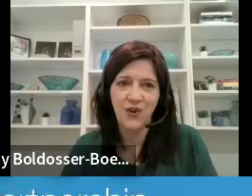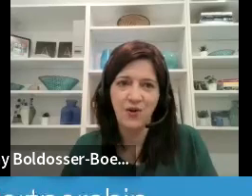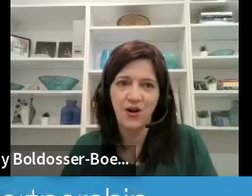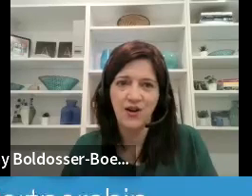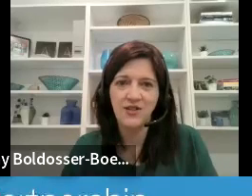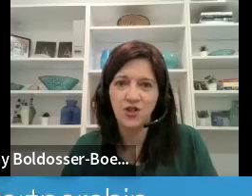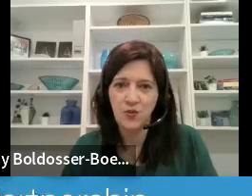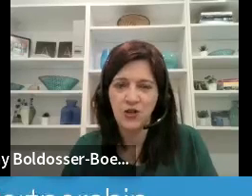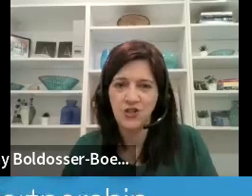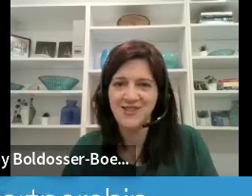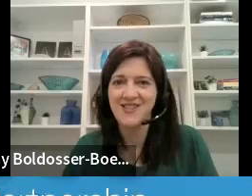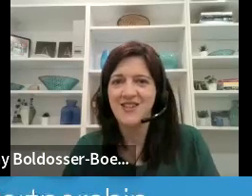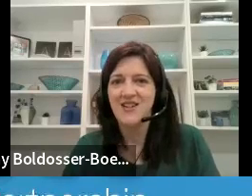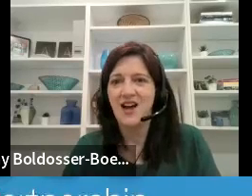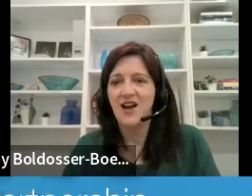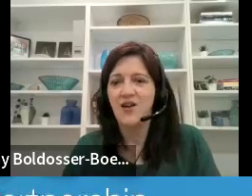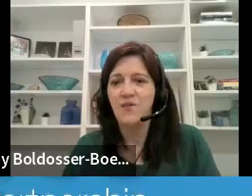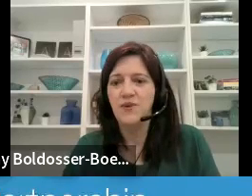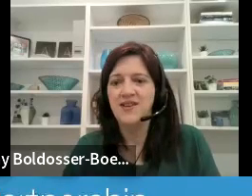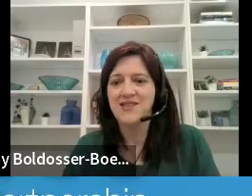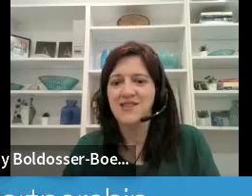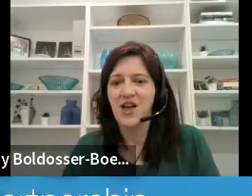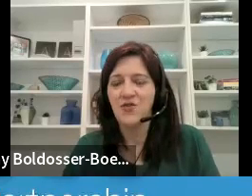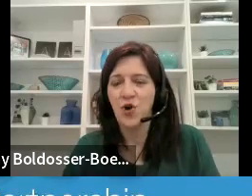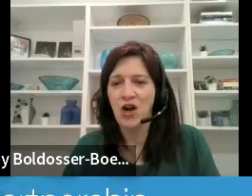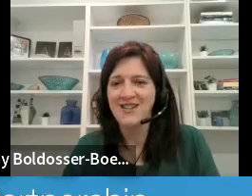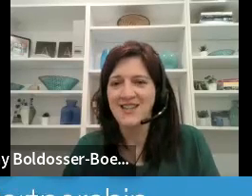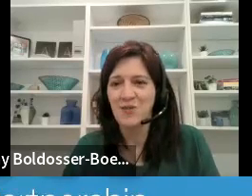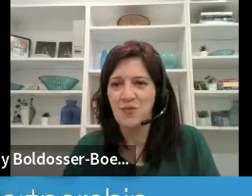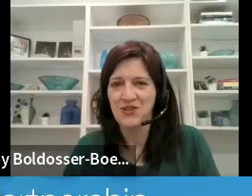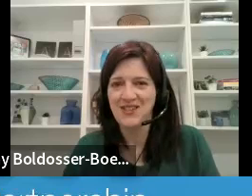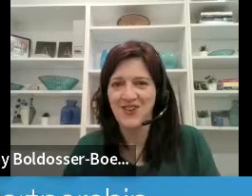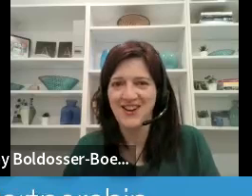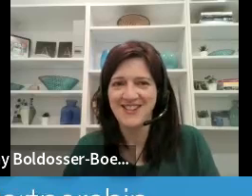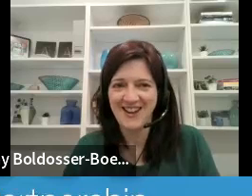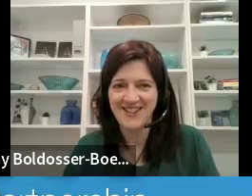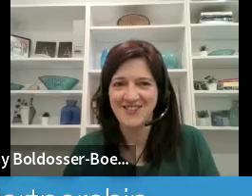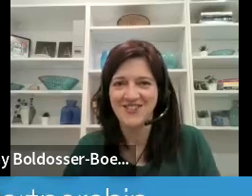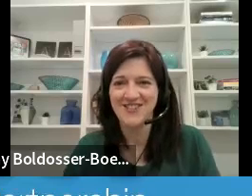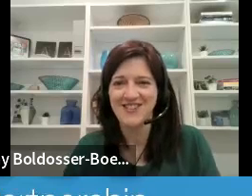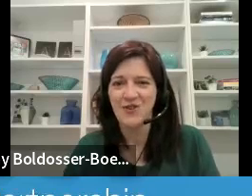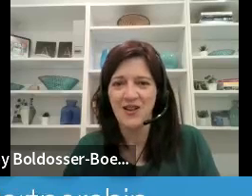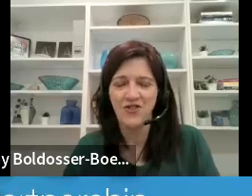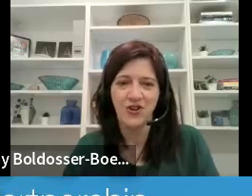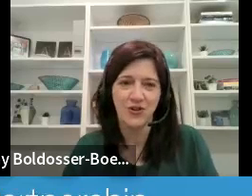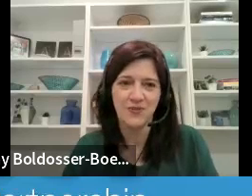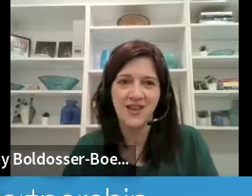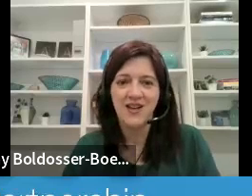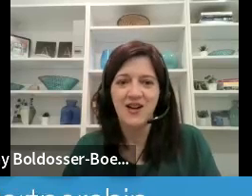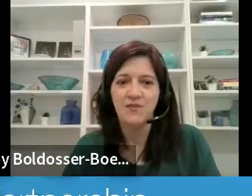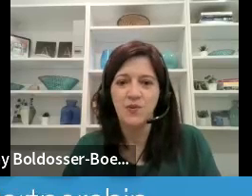our interpreters because it's a lot of work to keep up with these very technical UN terms,